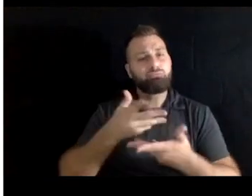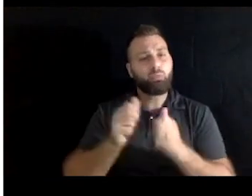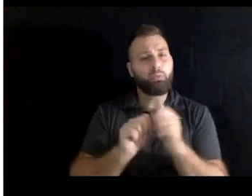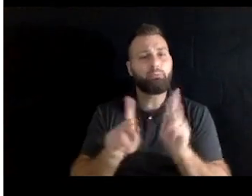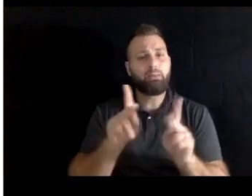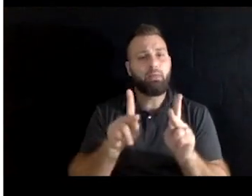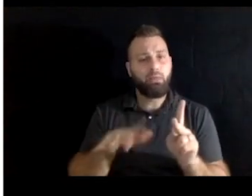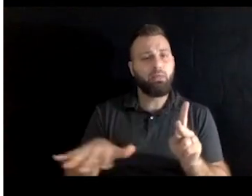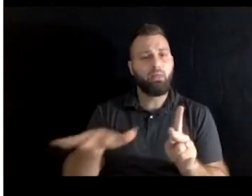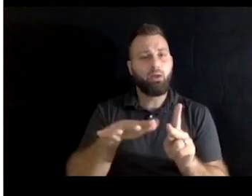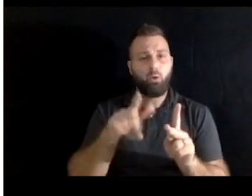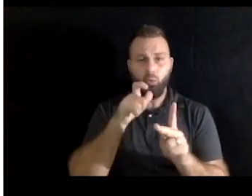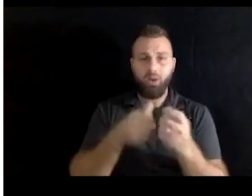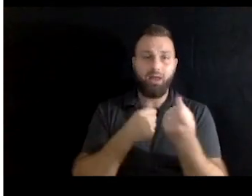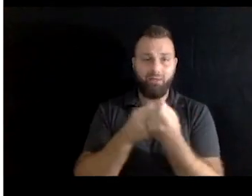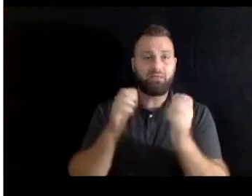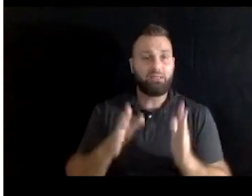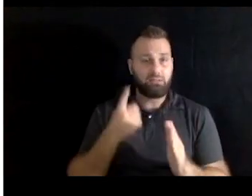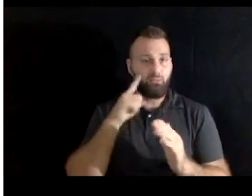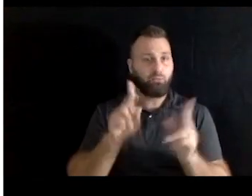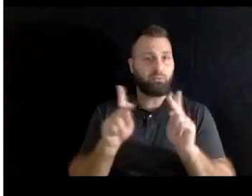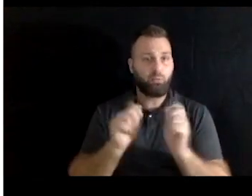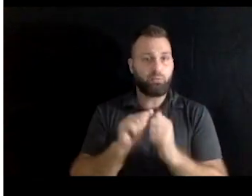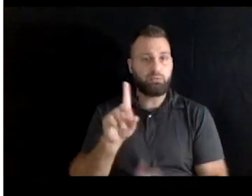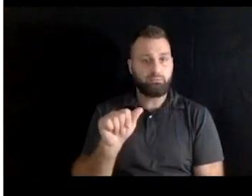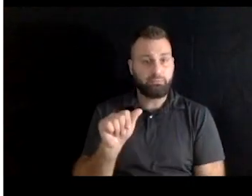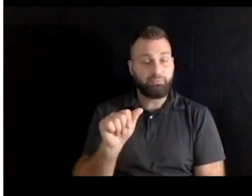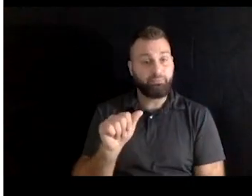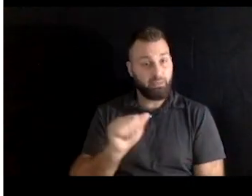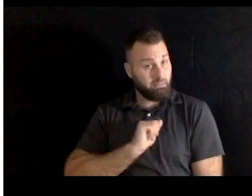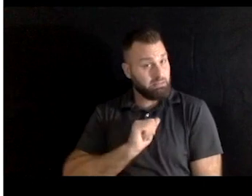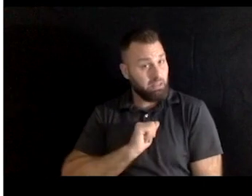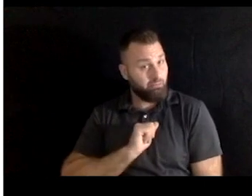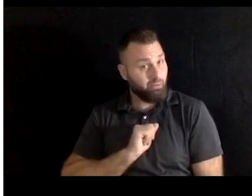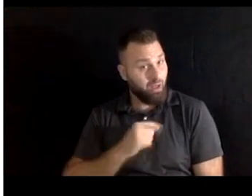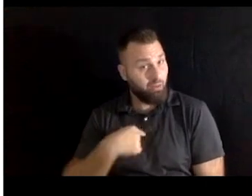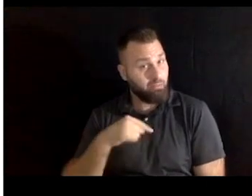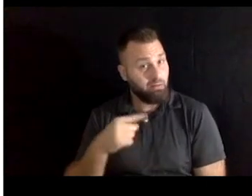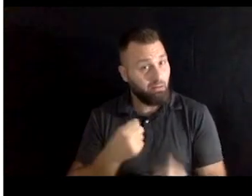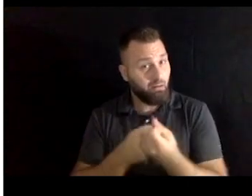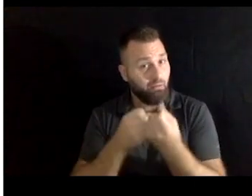disabilities, and in some ways I'm an advocate in that I strongly believe.